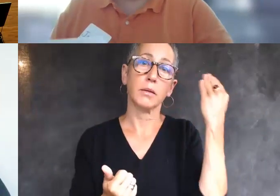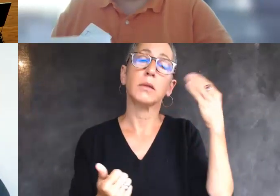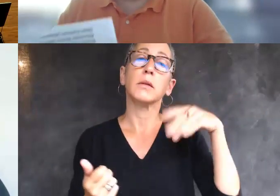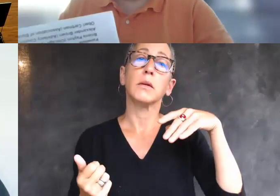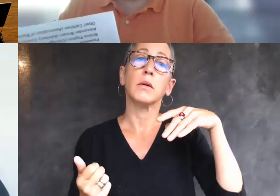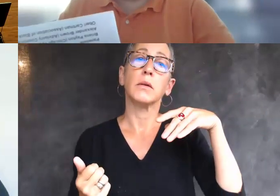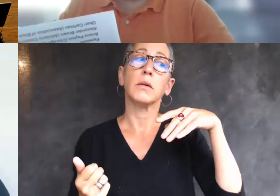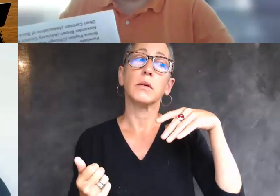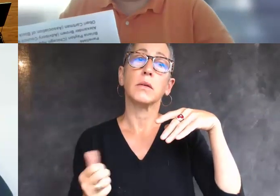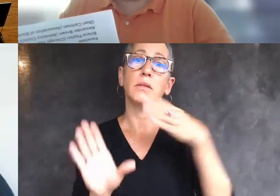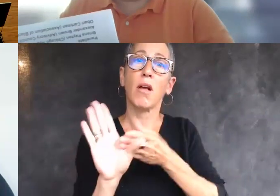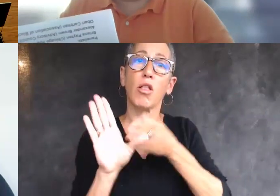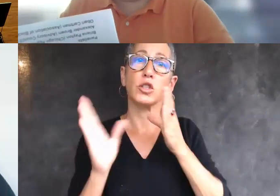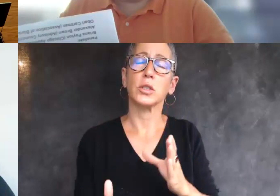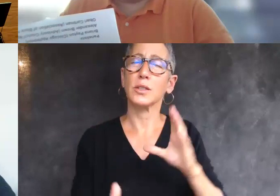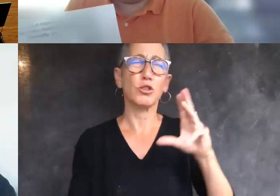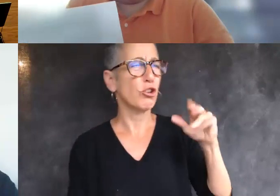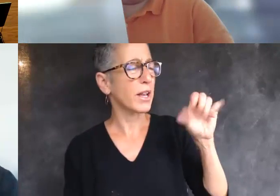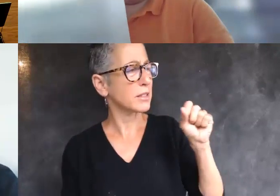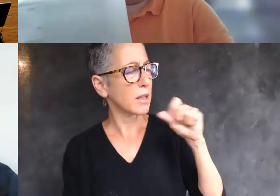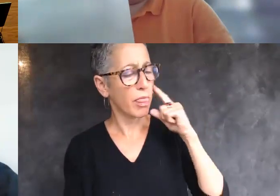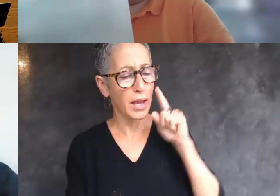I met him a while ago, but I believe one of the things that he wanted me